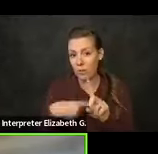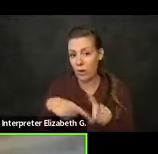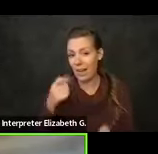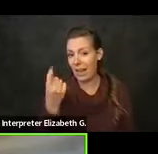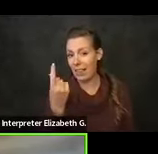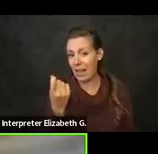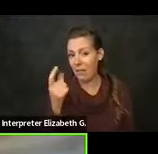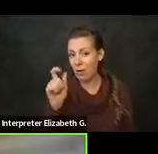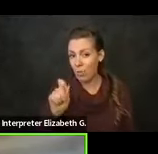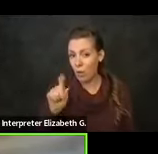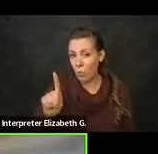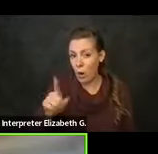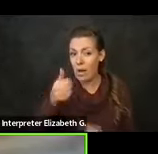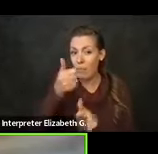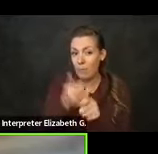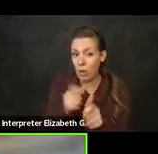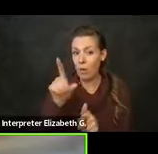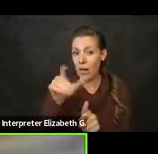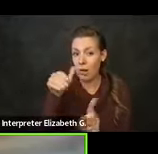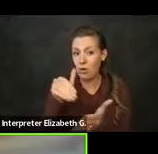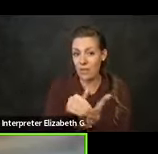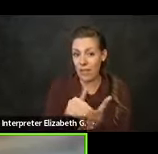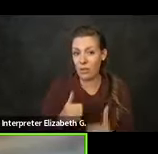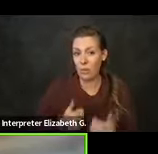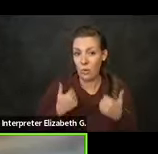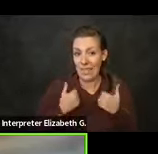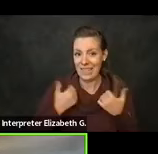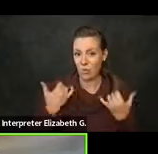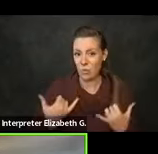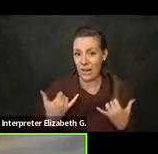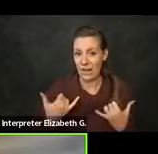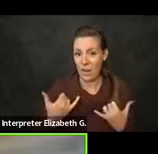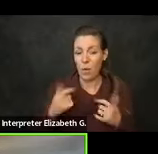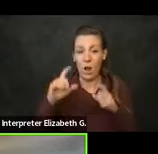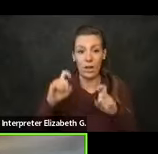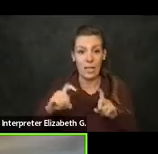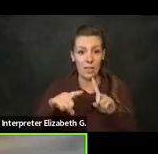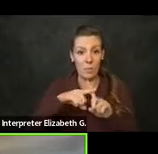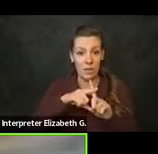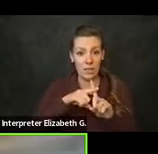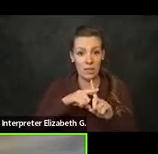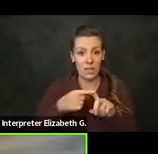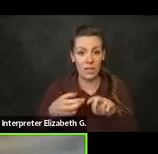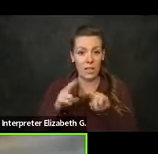day per 1000 residents now, and our test positivity is up around 3%.